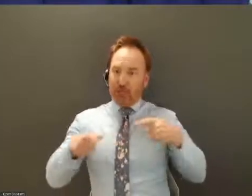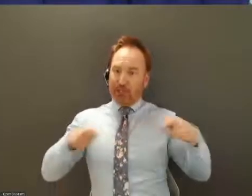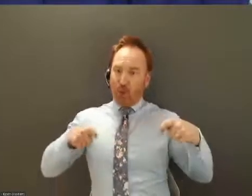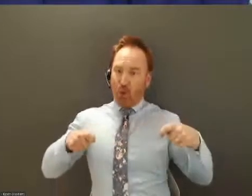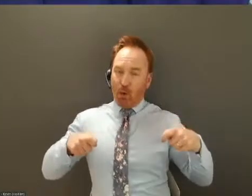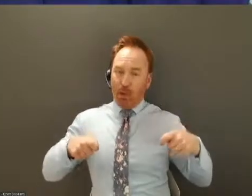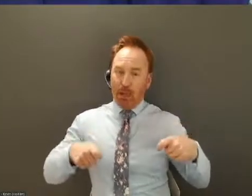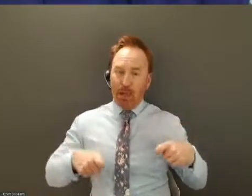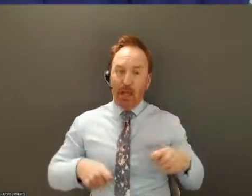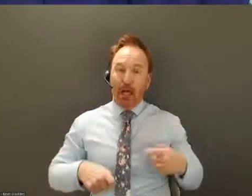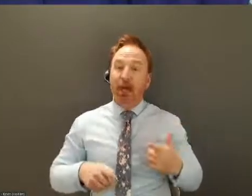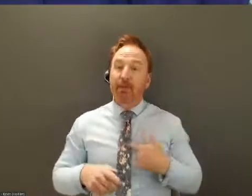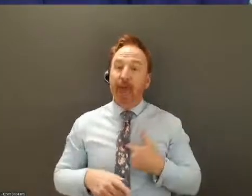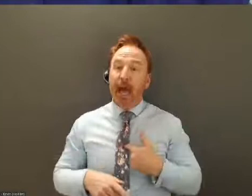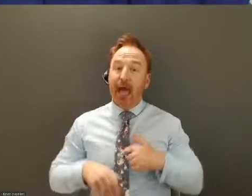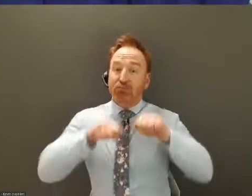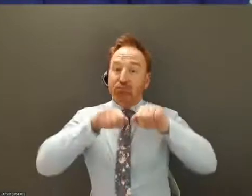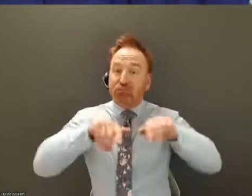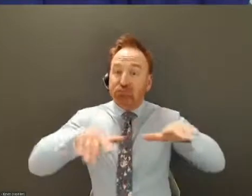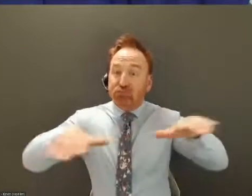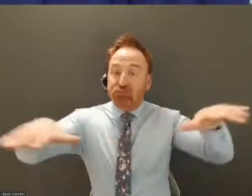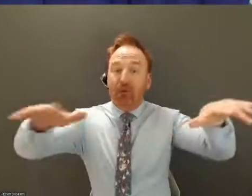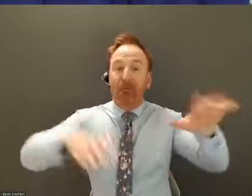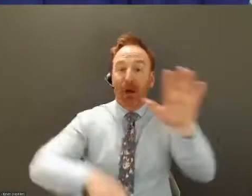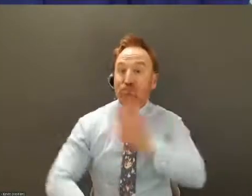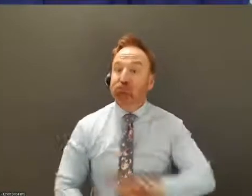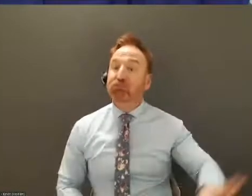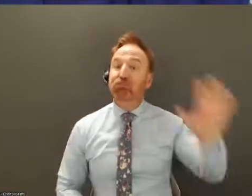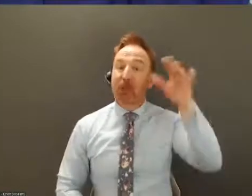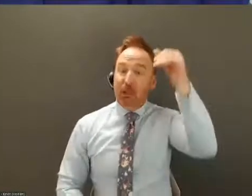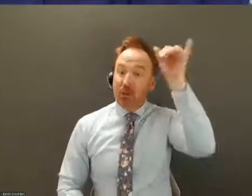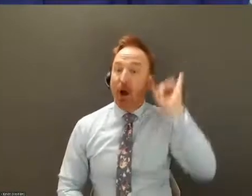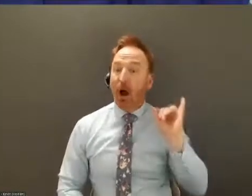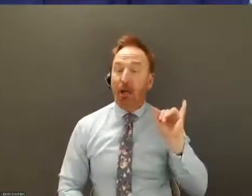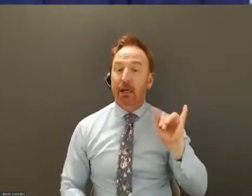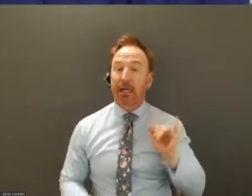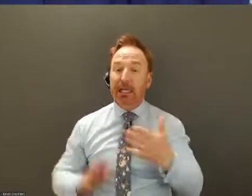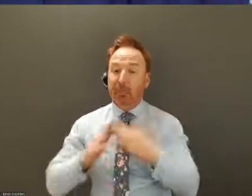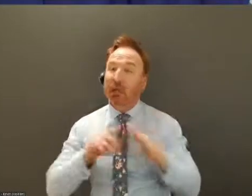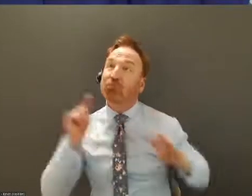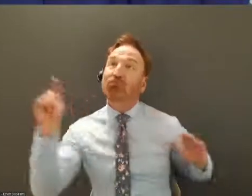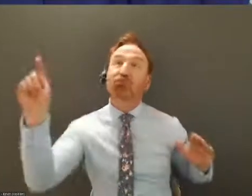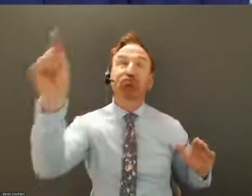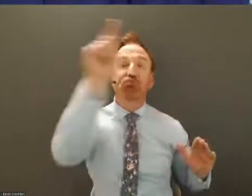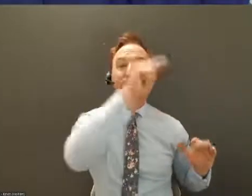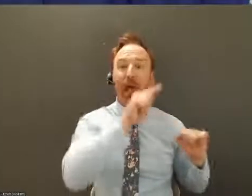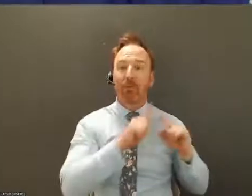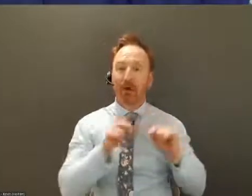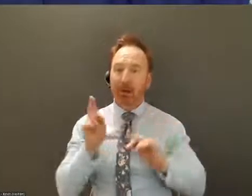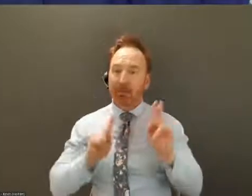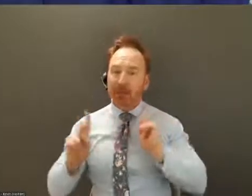of 100 and 44 cases from June 1st to present and active